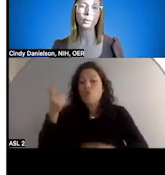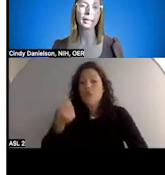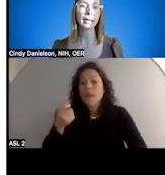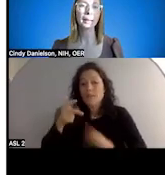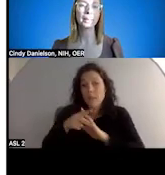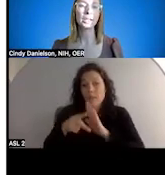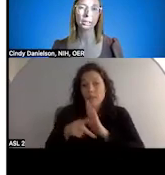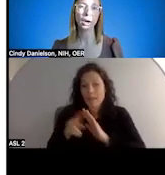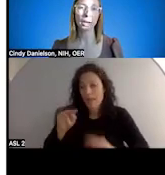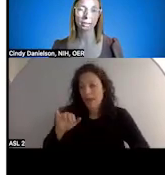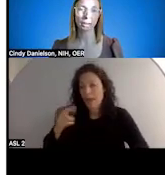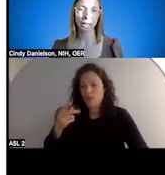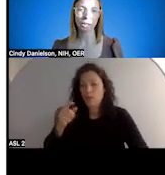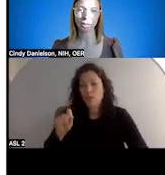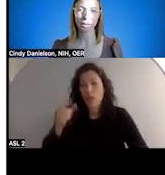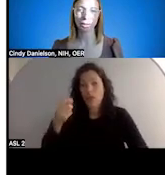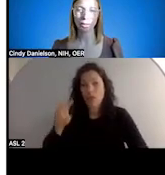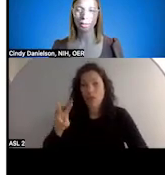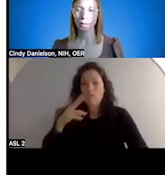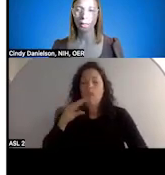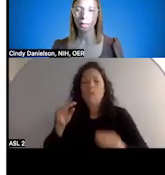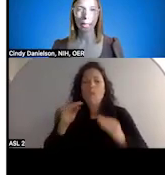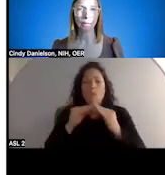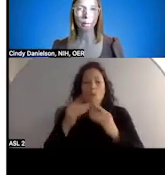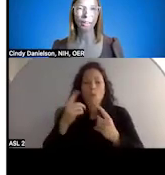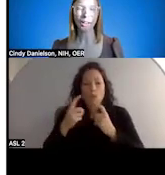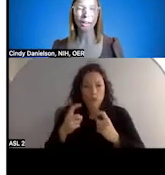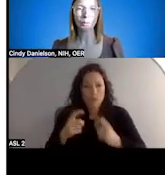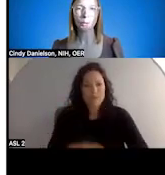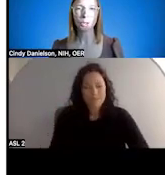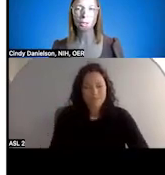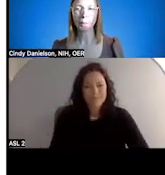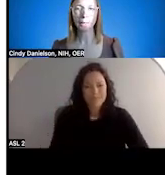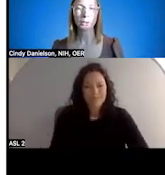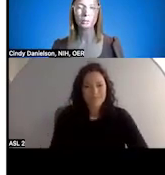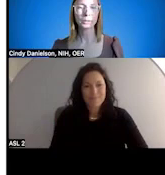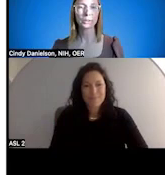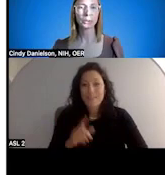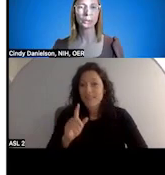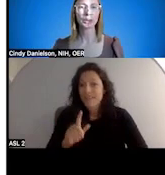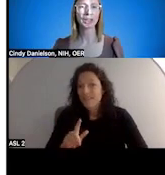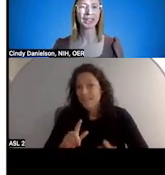for any budget or costing questions. And with that, I will turn it back over to Elyse.